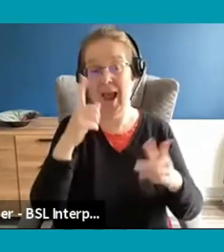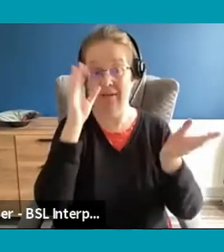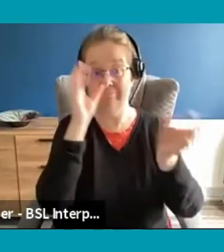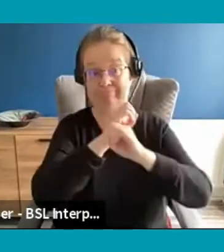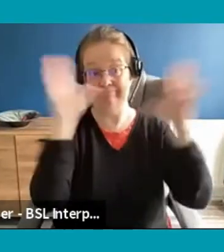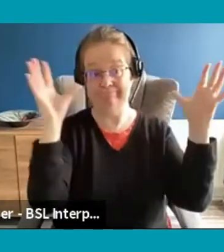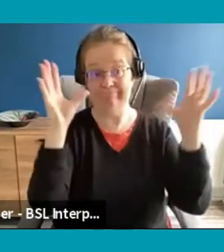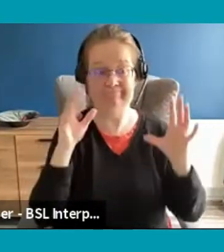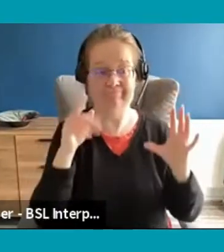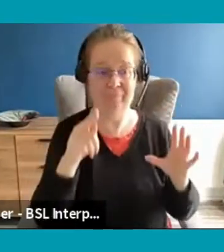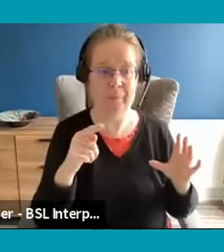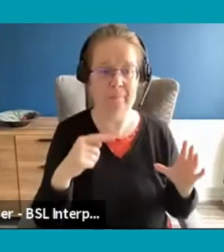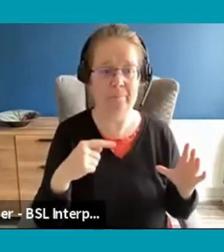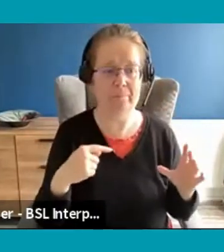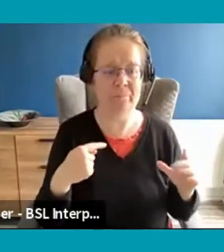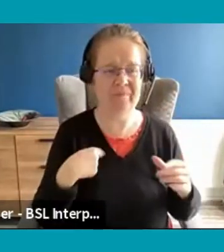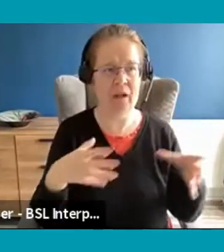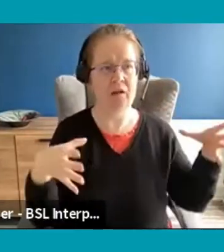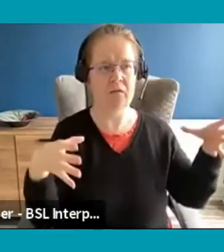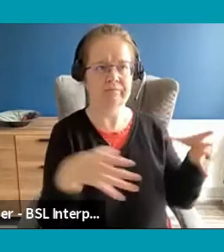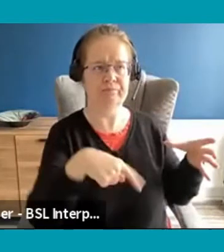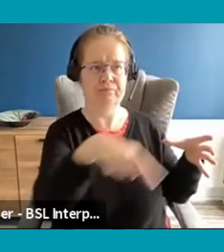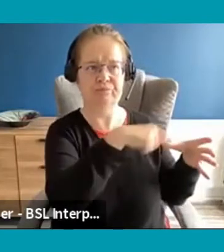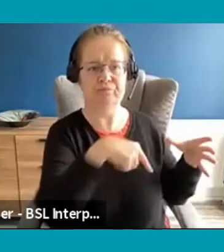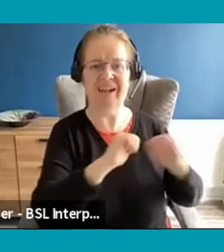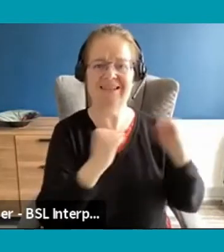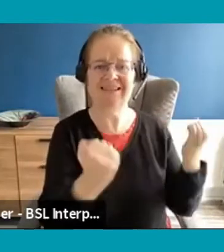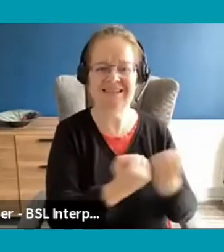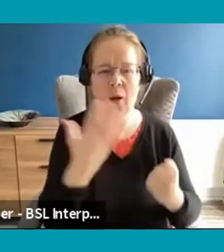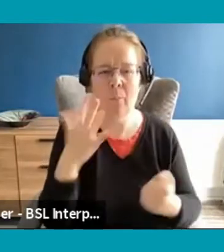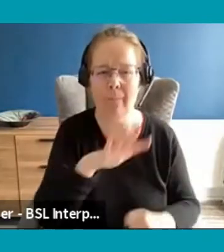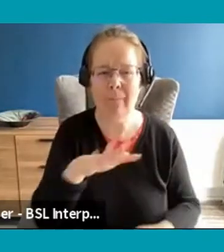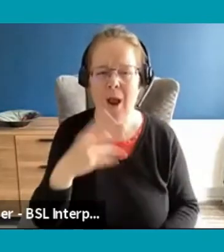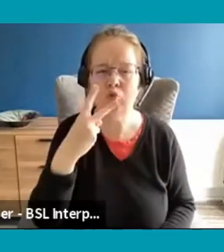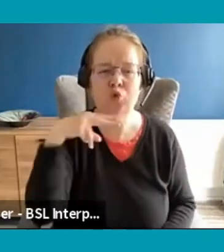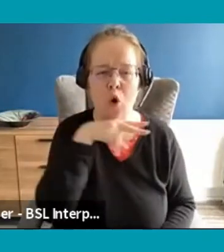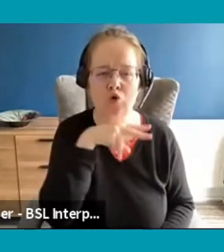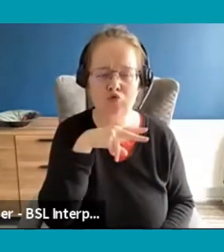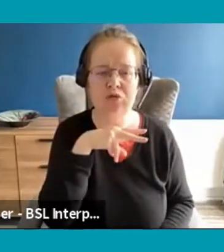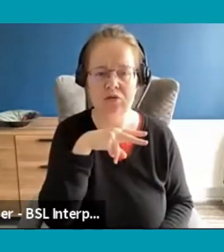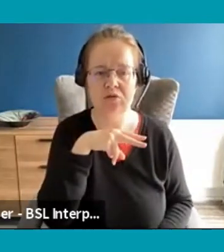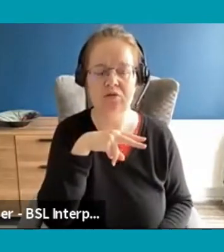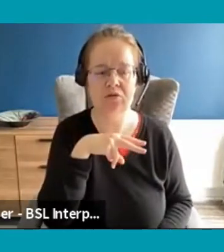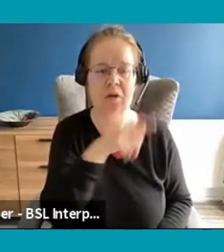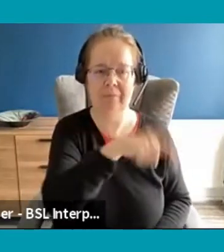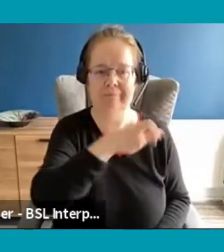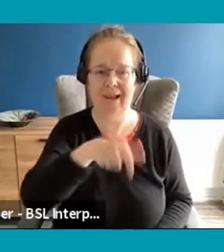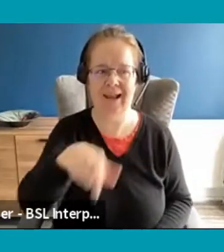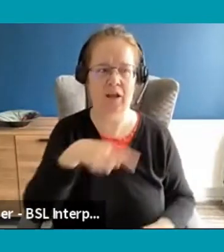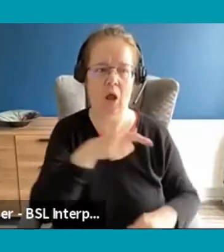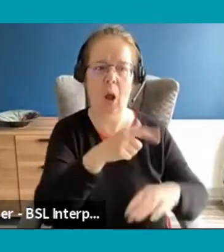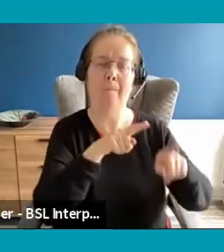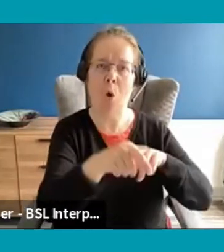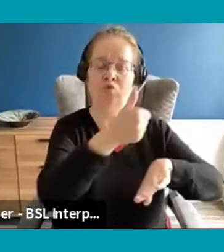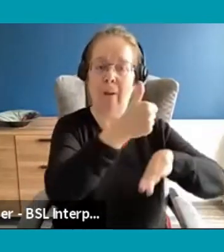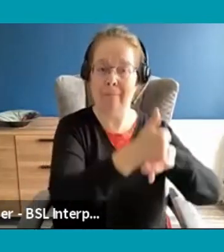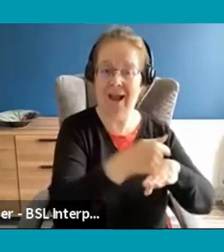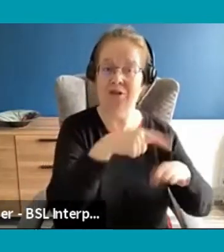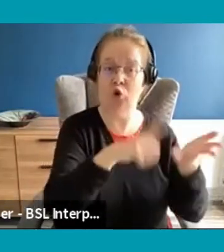it's about I've got a team of about 200 people at the moment. Most of that is based in the UK. Some is not, and I use some